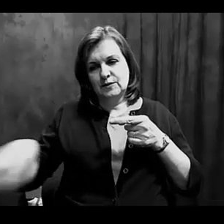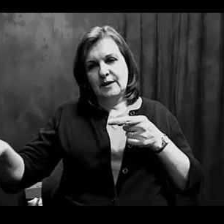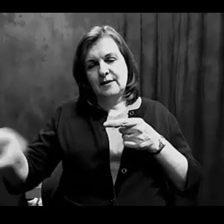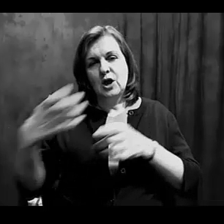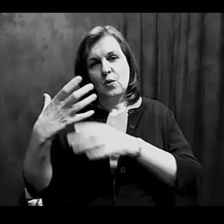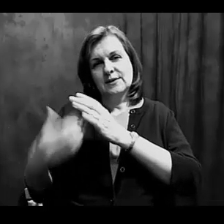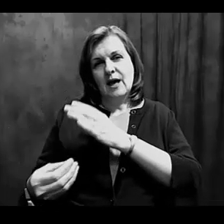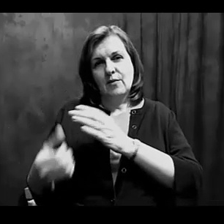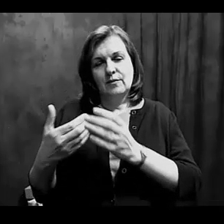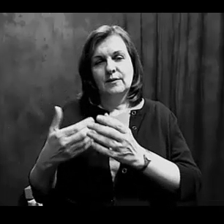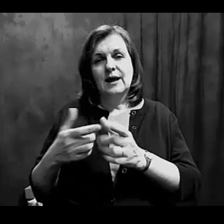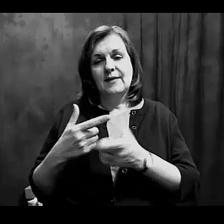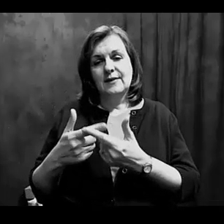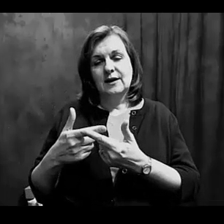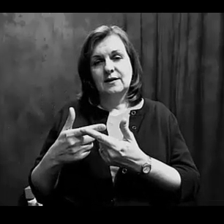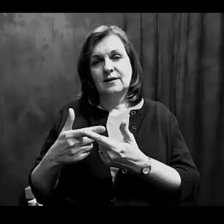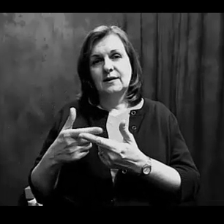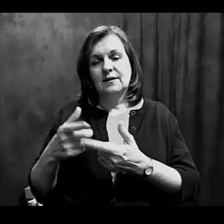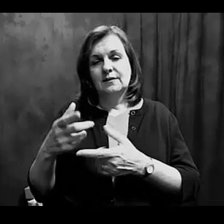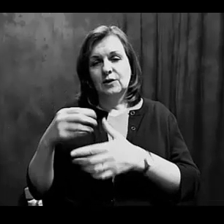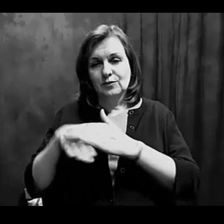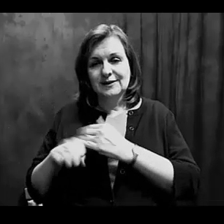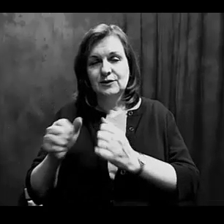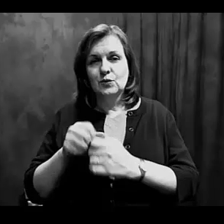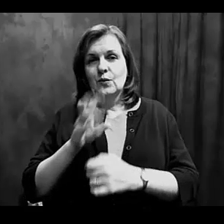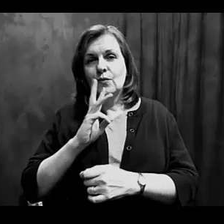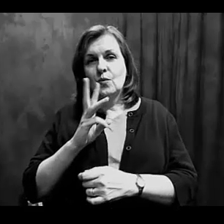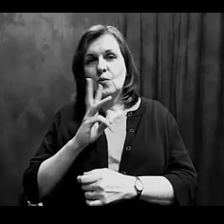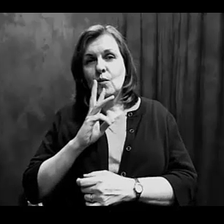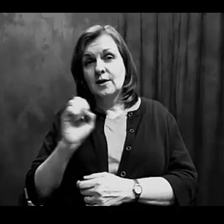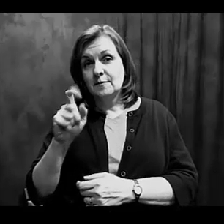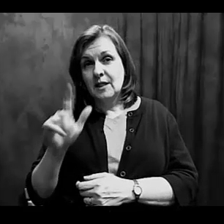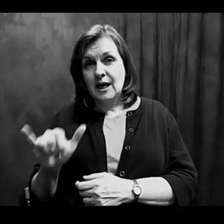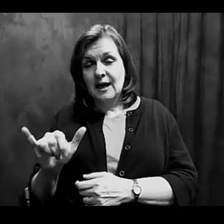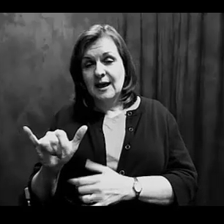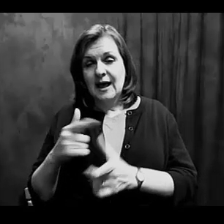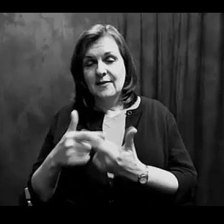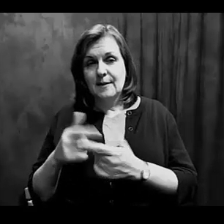are picked up typically through contaminated water supplies